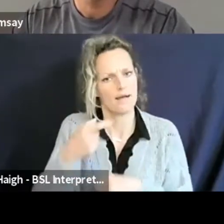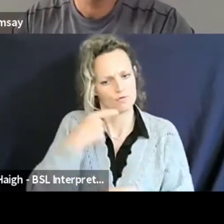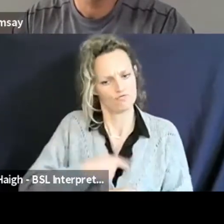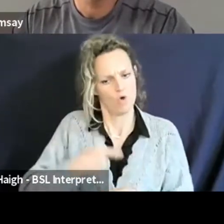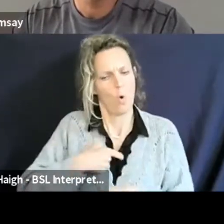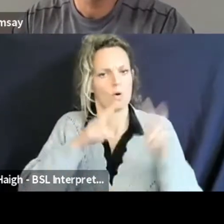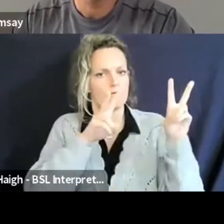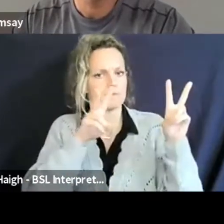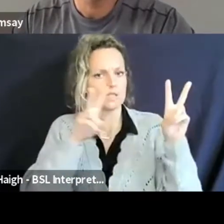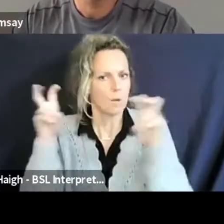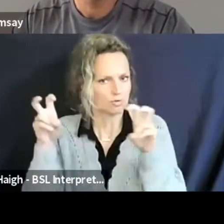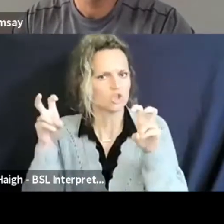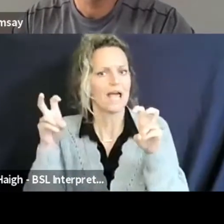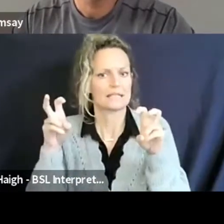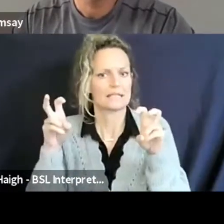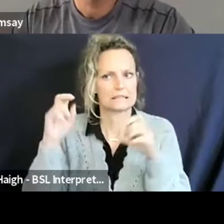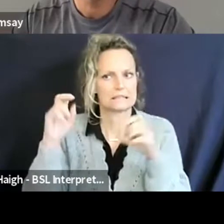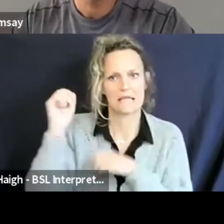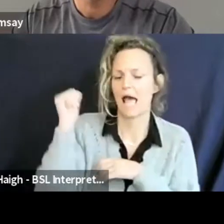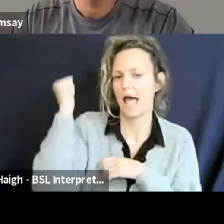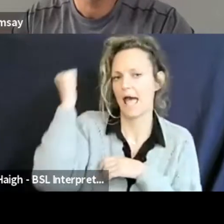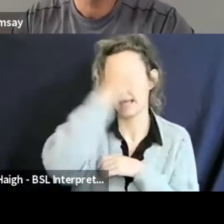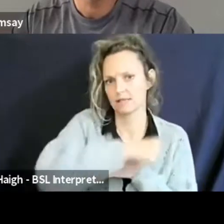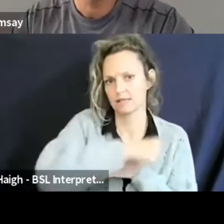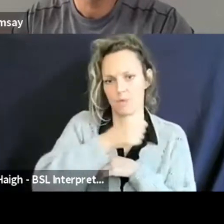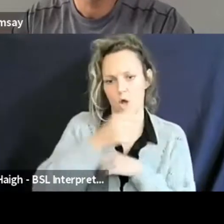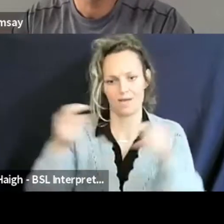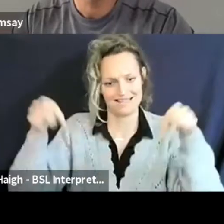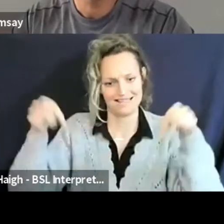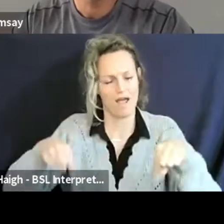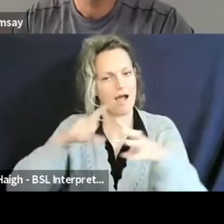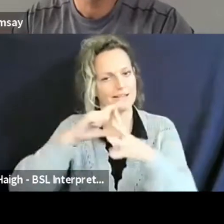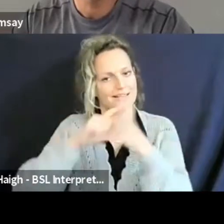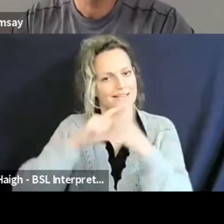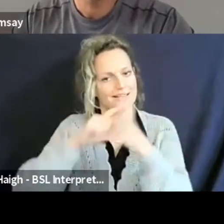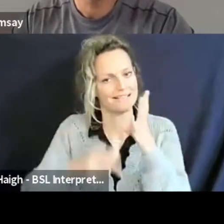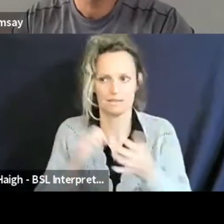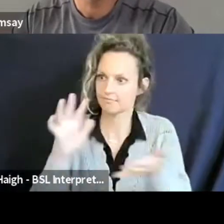diversity and inclusion team, with Ian.